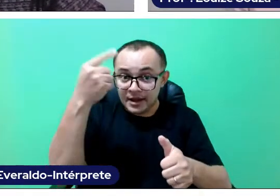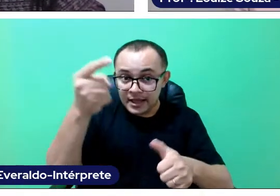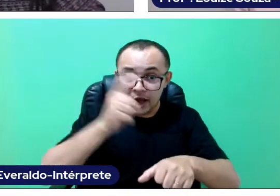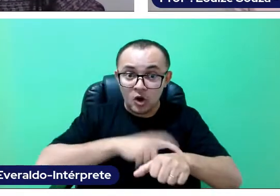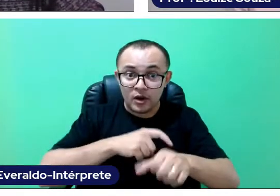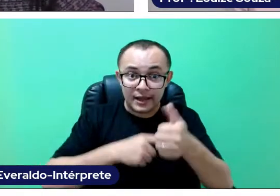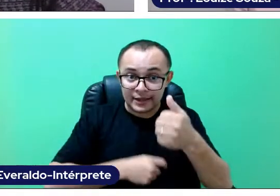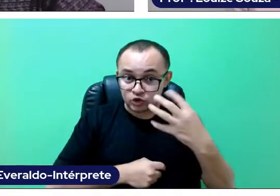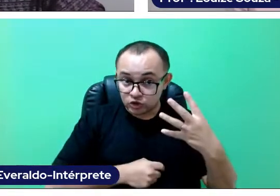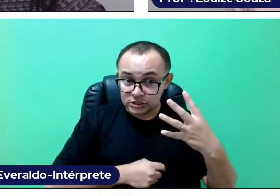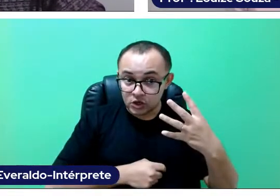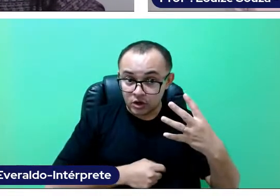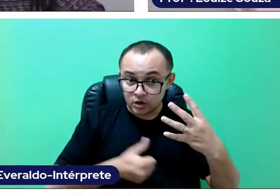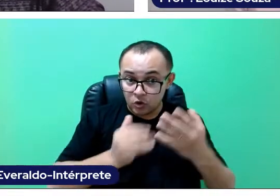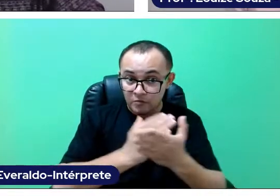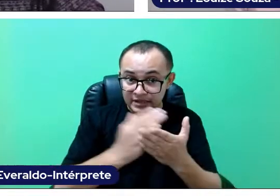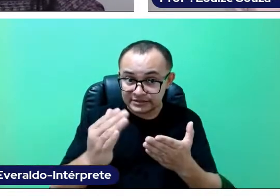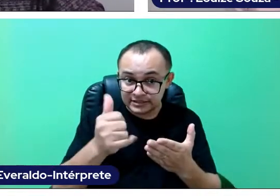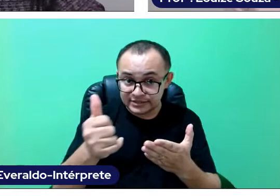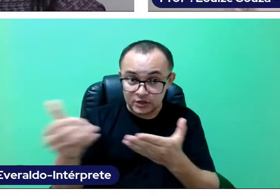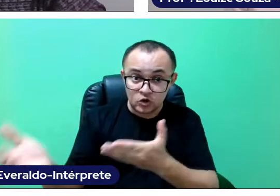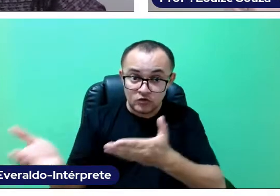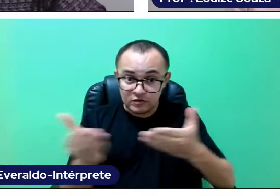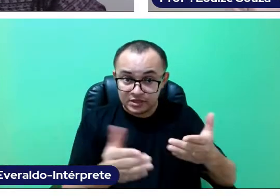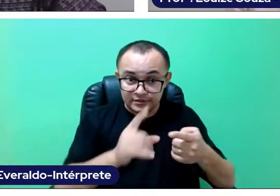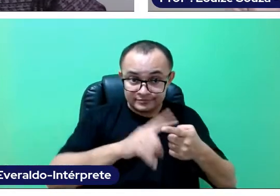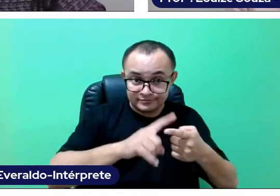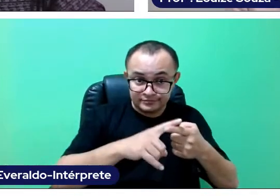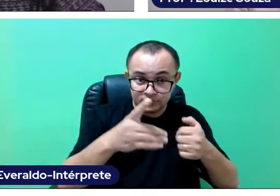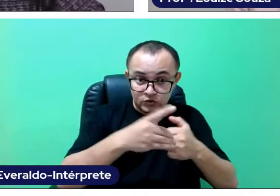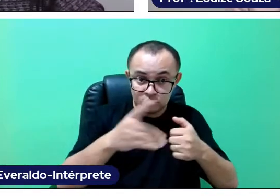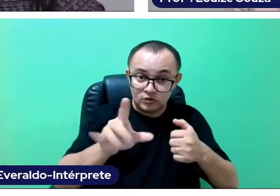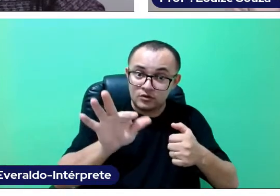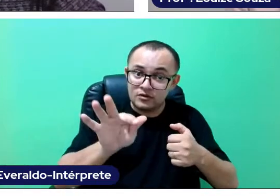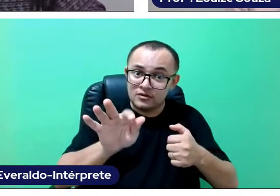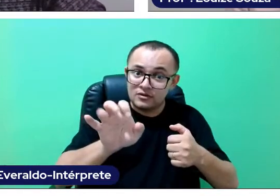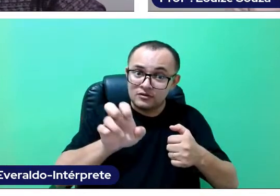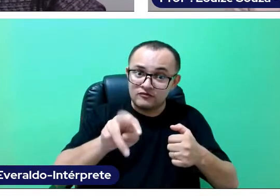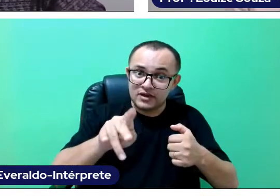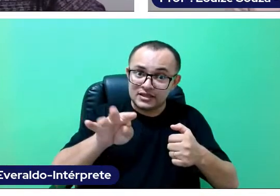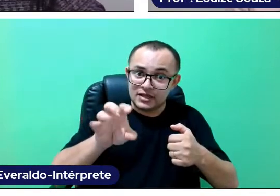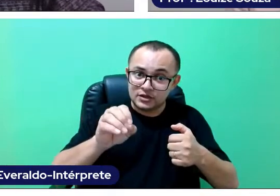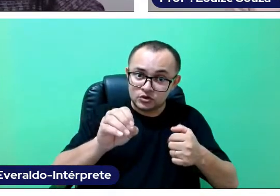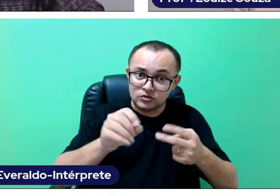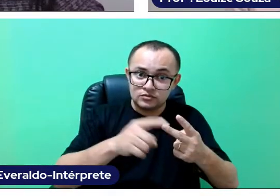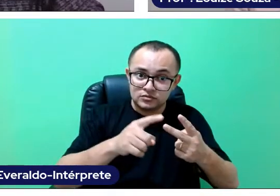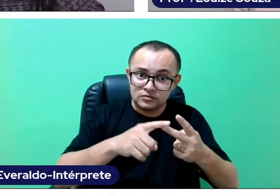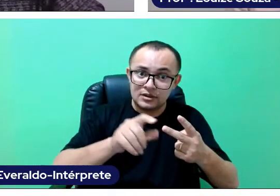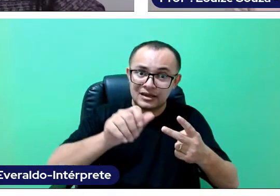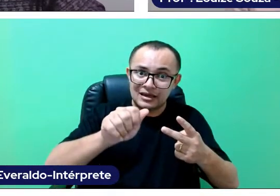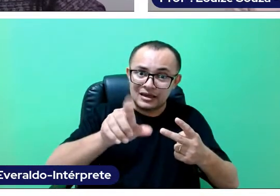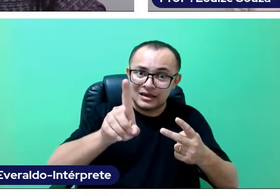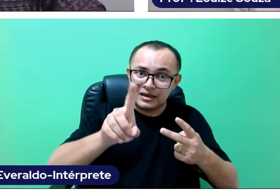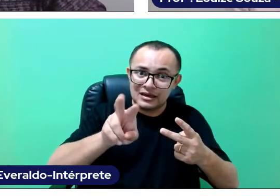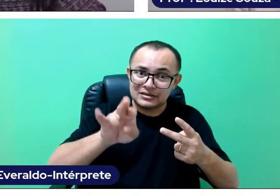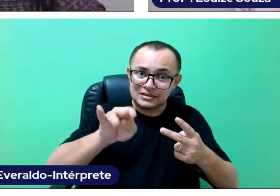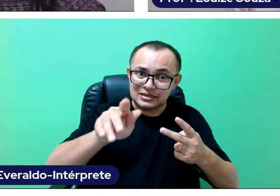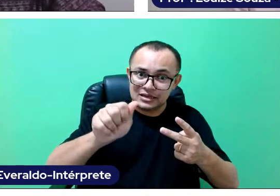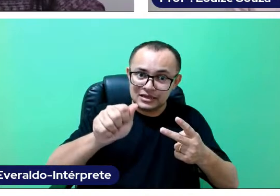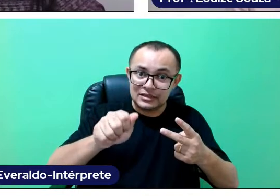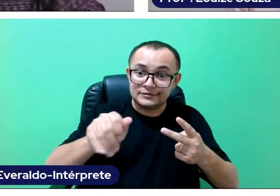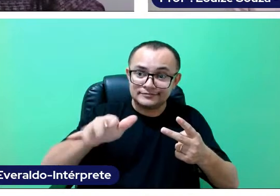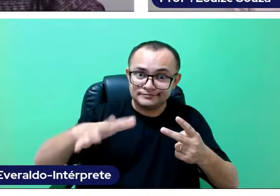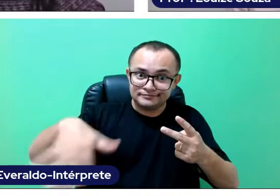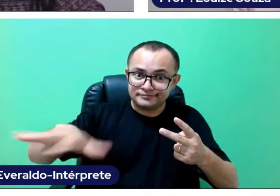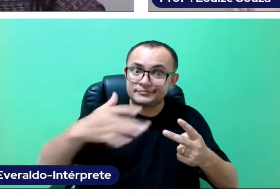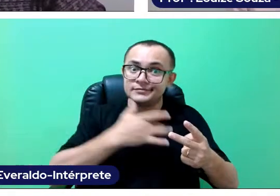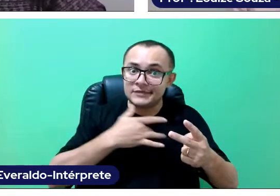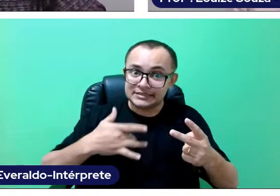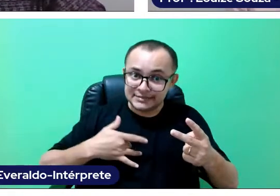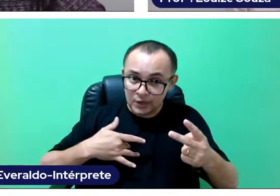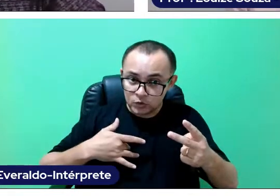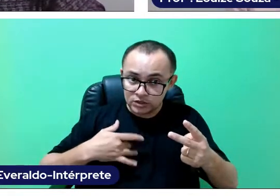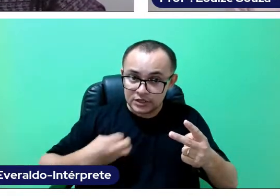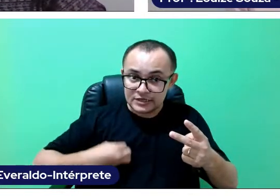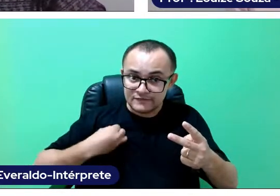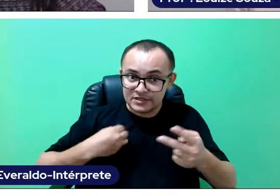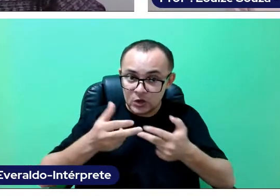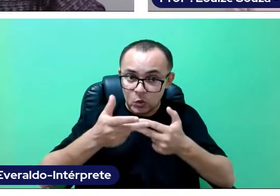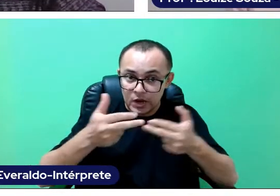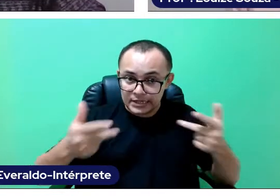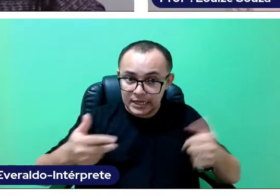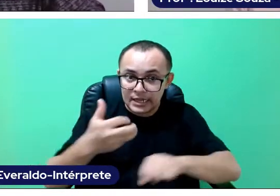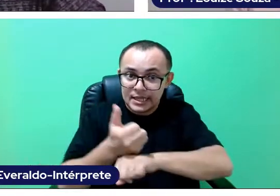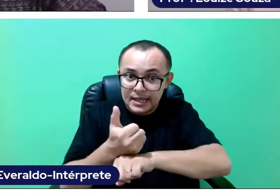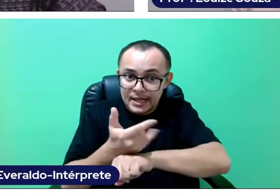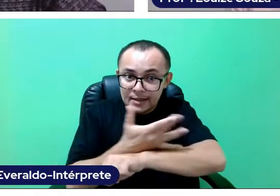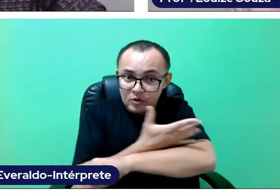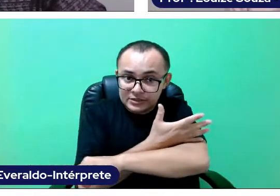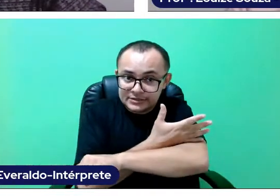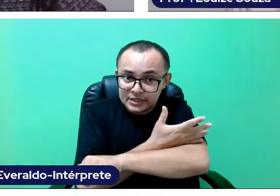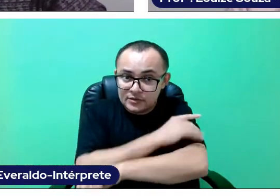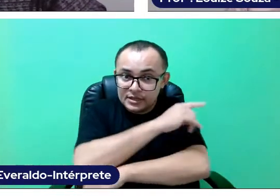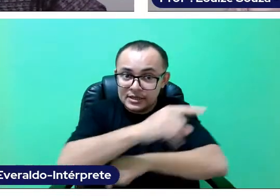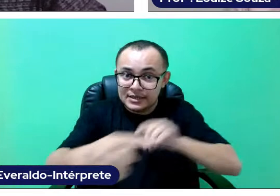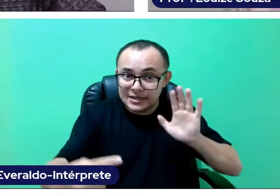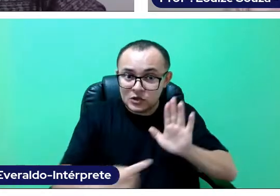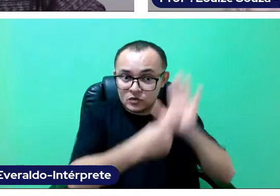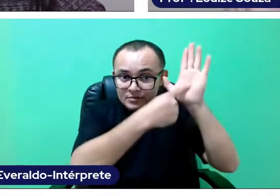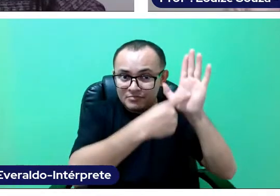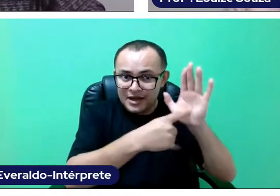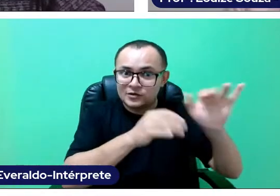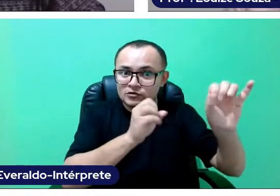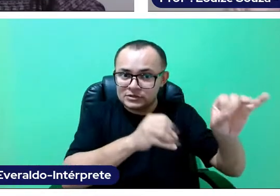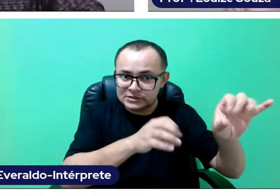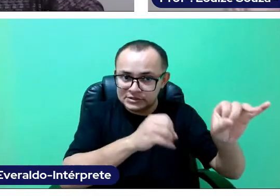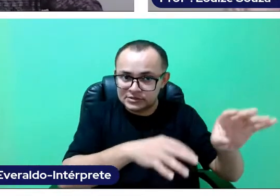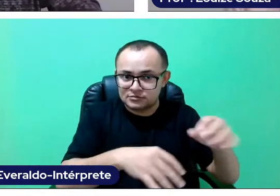Our guests will be: Dr. Fernando Gomes, Dra. Adriana Foz, that will approach the health matter, involving life quality, emotional aspects and their impacts in the teaching-learning process.